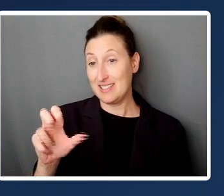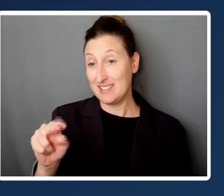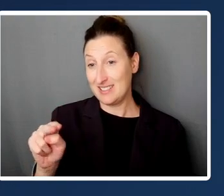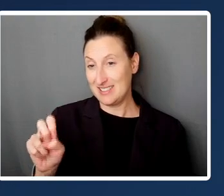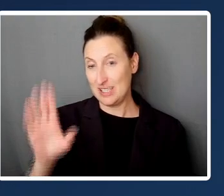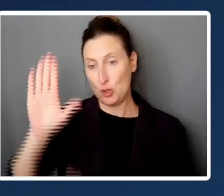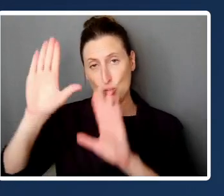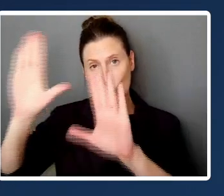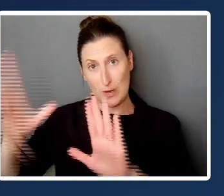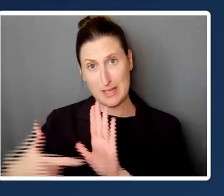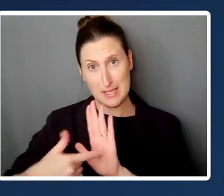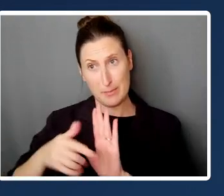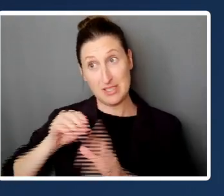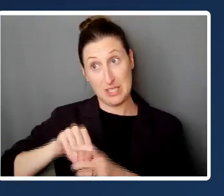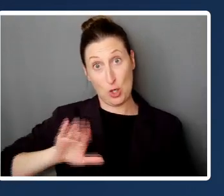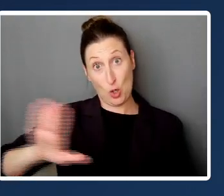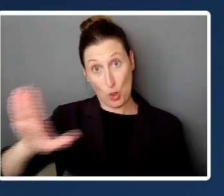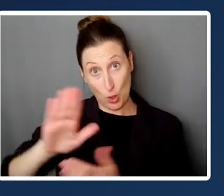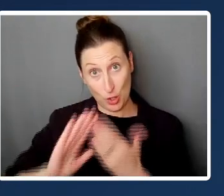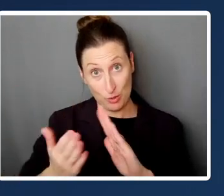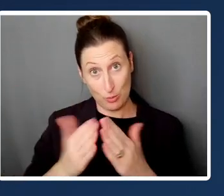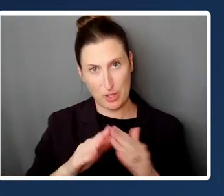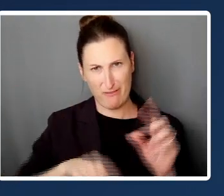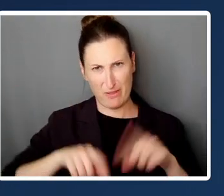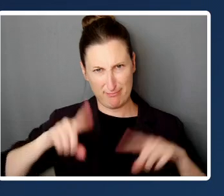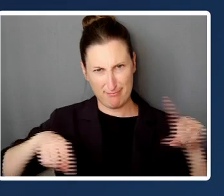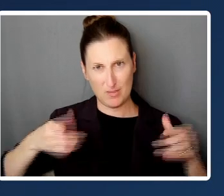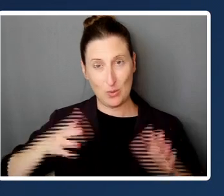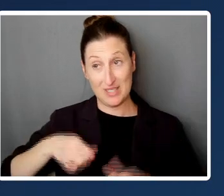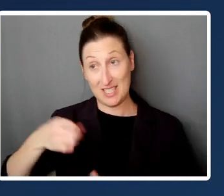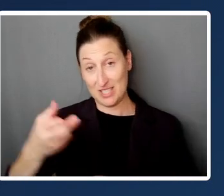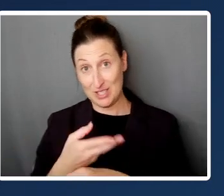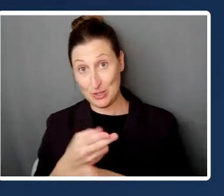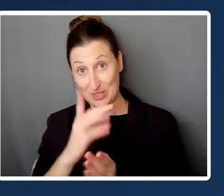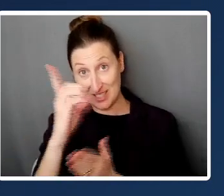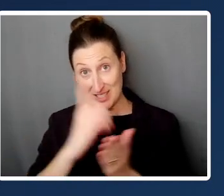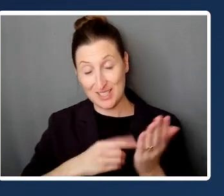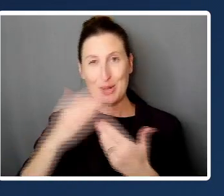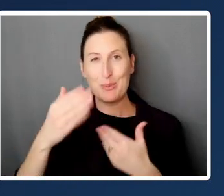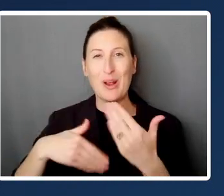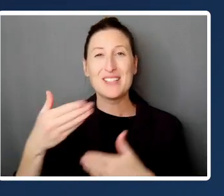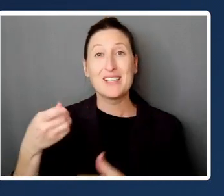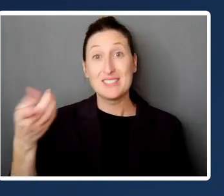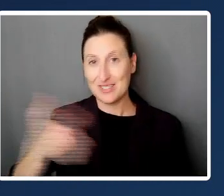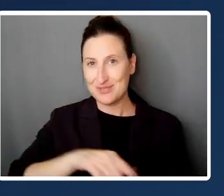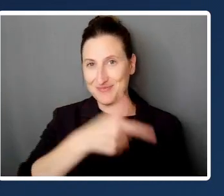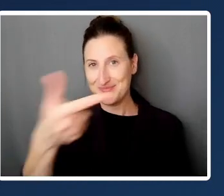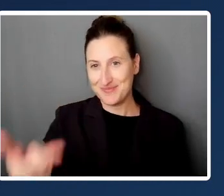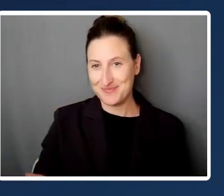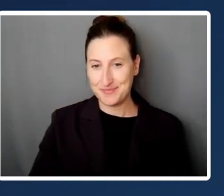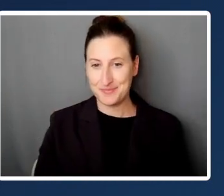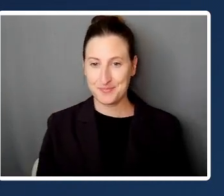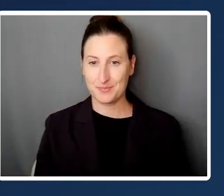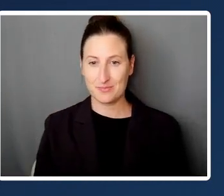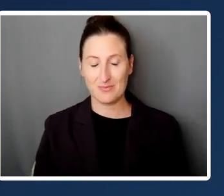really a variety of ways that she used the design process. So, I'll hand it over to you Kathleen. Kathleen Pool: Thank you, Angela. So,